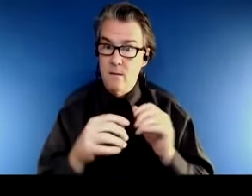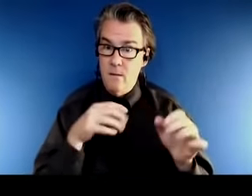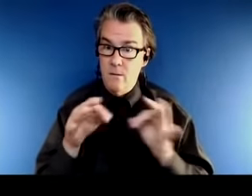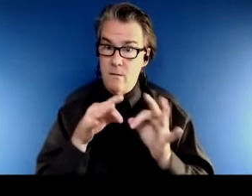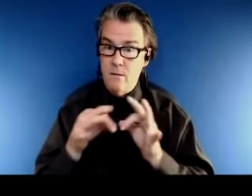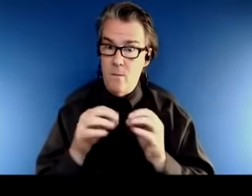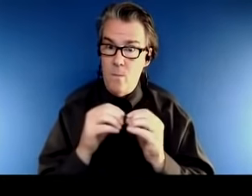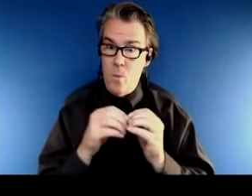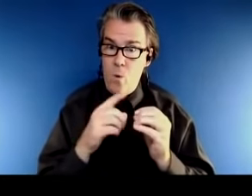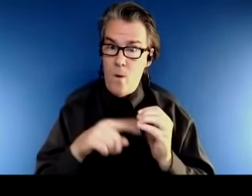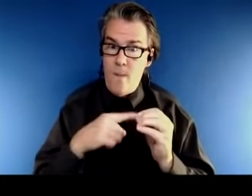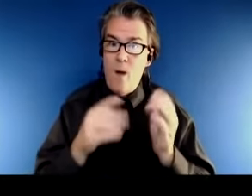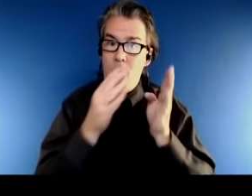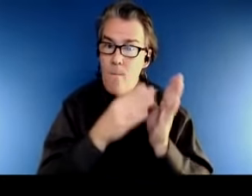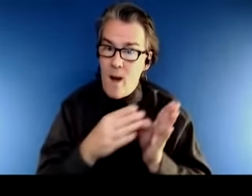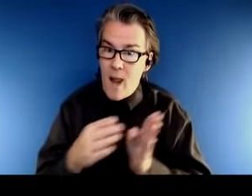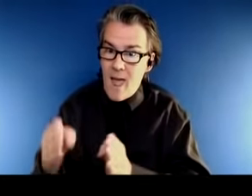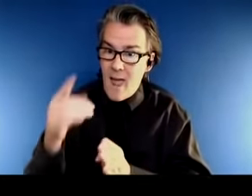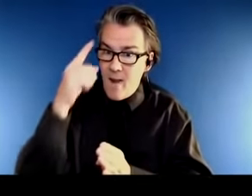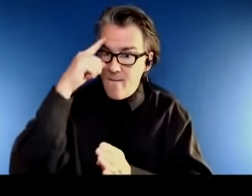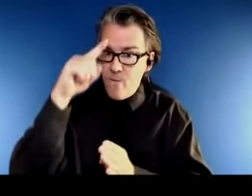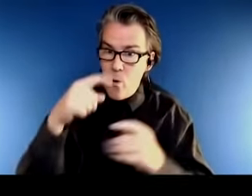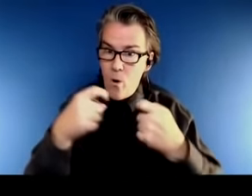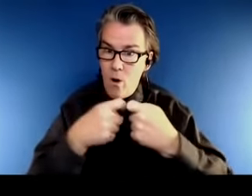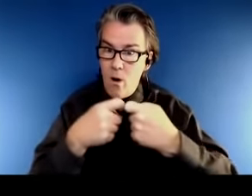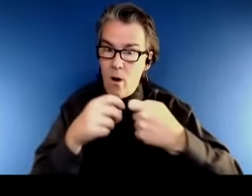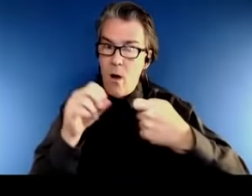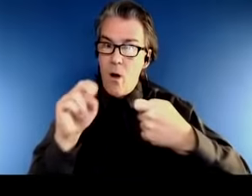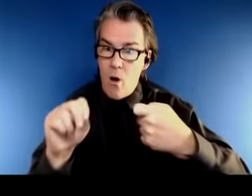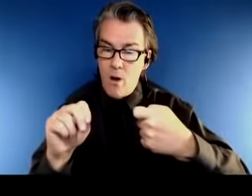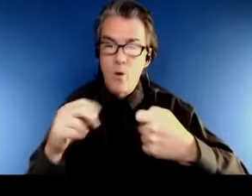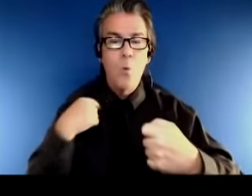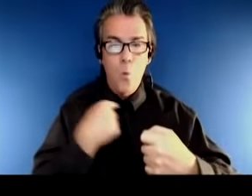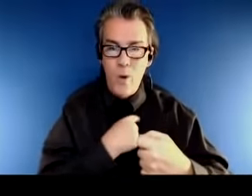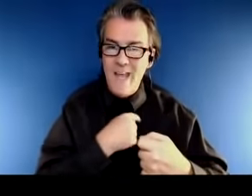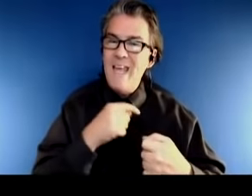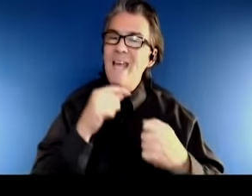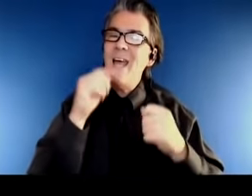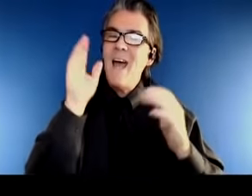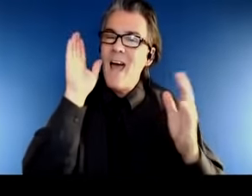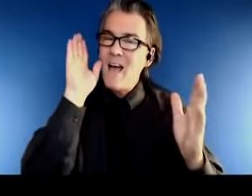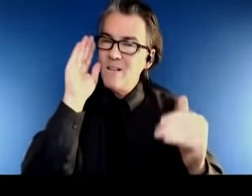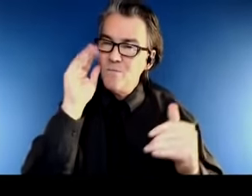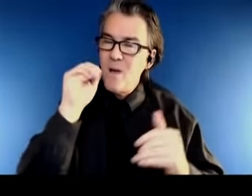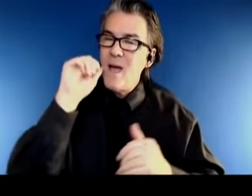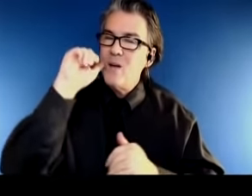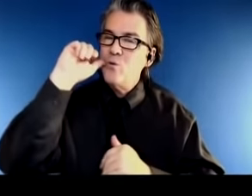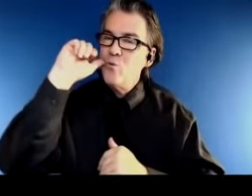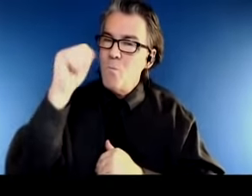about if there are going to be delays and restoration, is there a procedure for that, the procedure for that